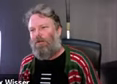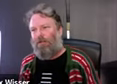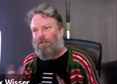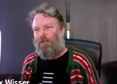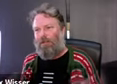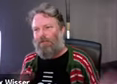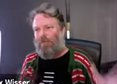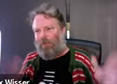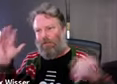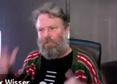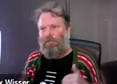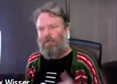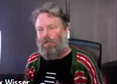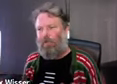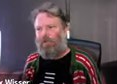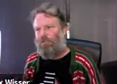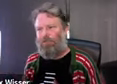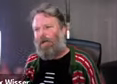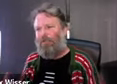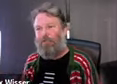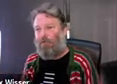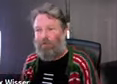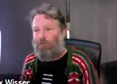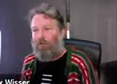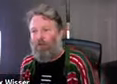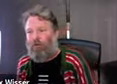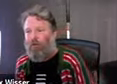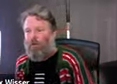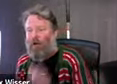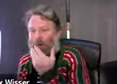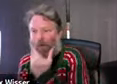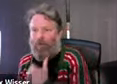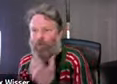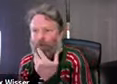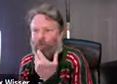else is going to be looking at posters of tractors or fertilisers,